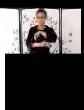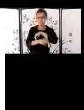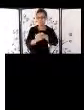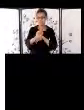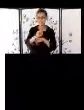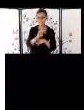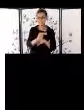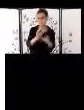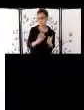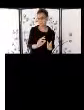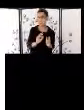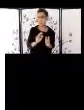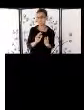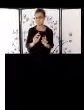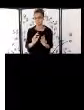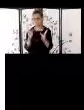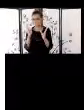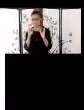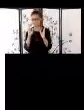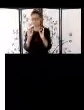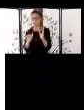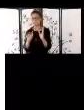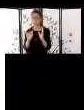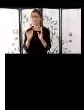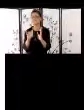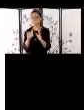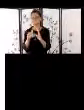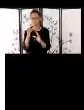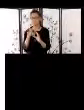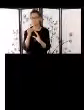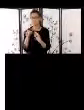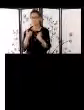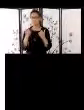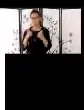investment agreement outlining the terms of the grant which they’ll need to review,